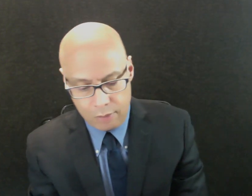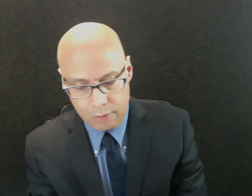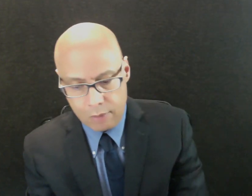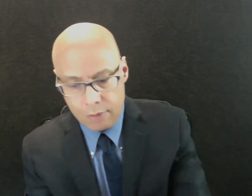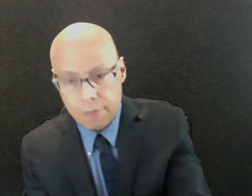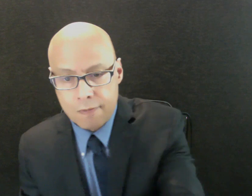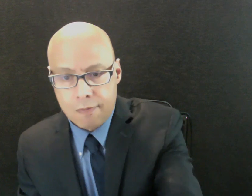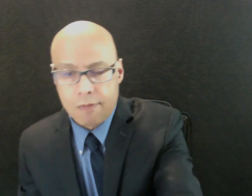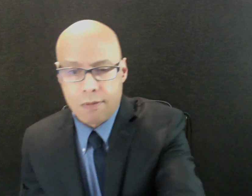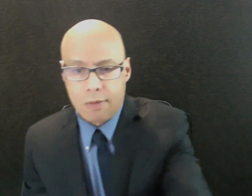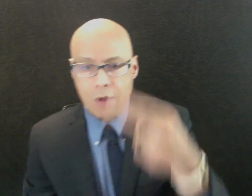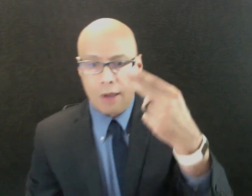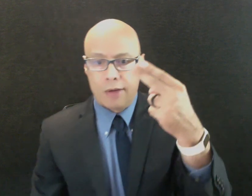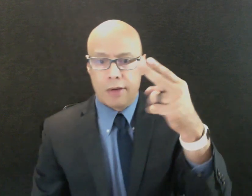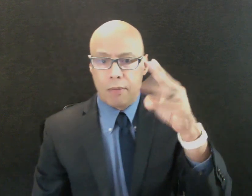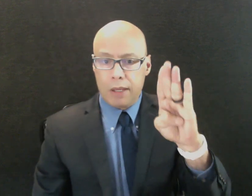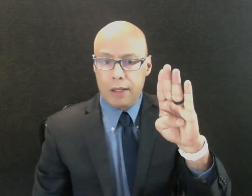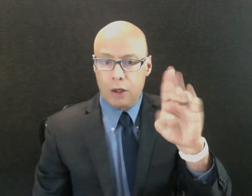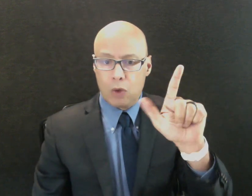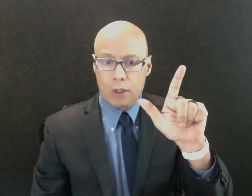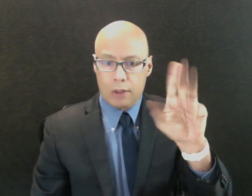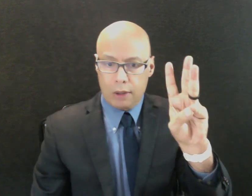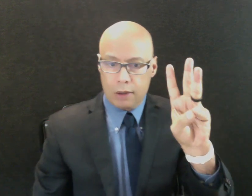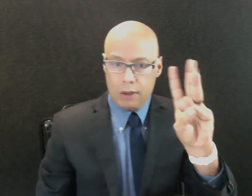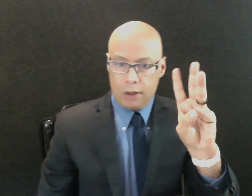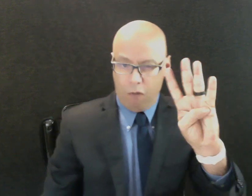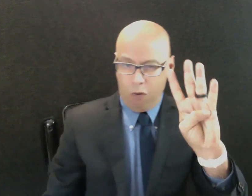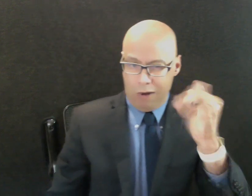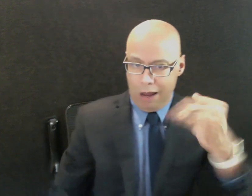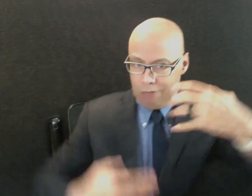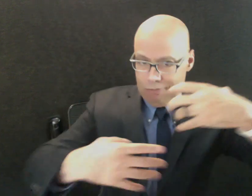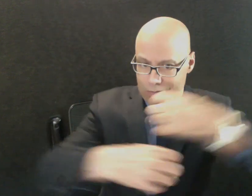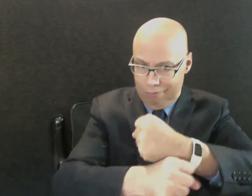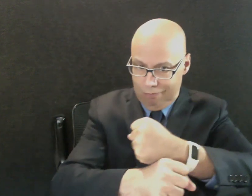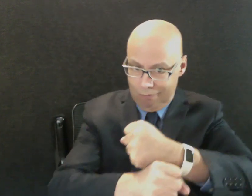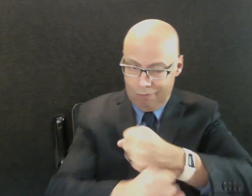HB 2664, a summary